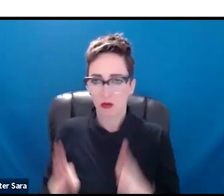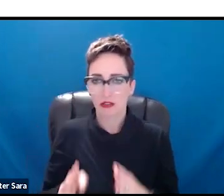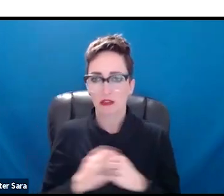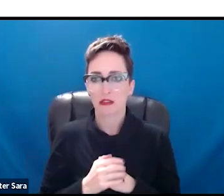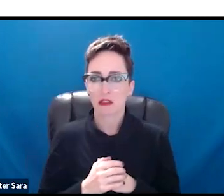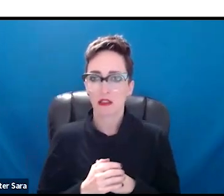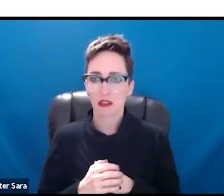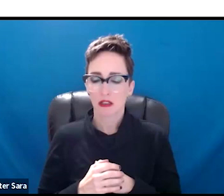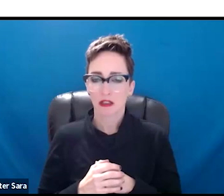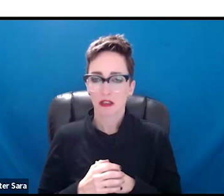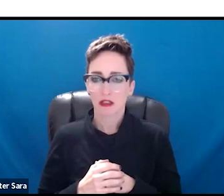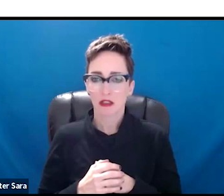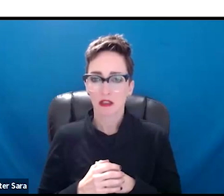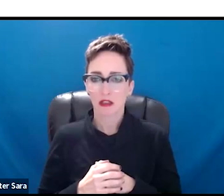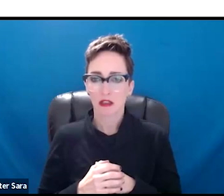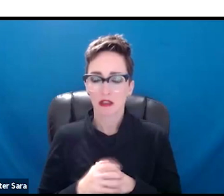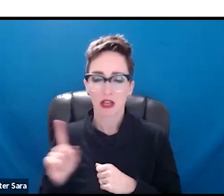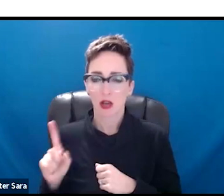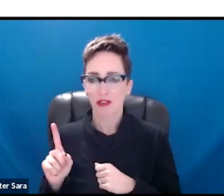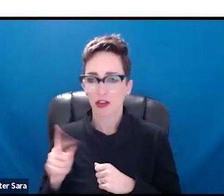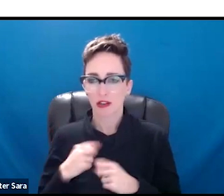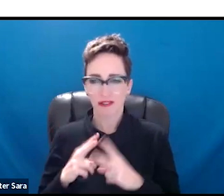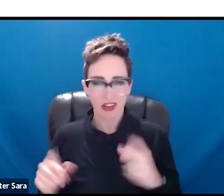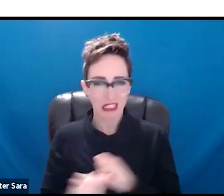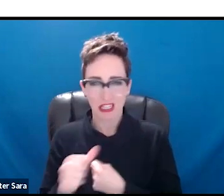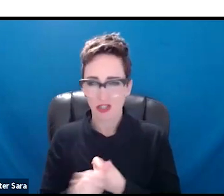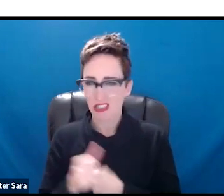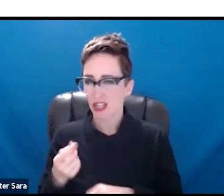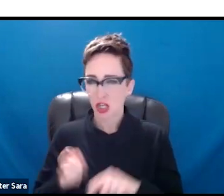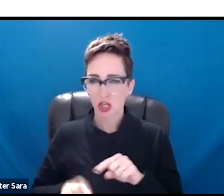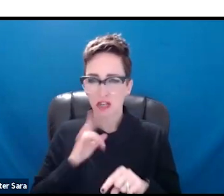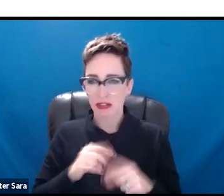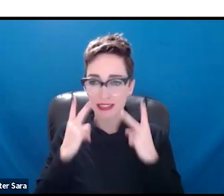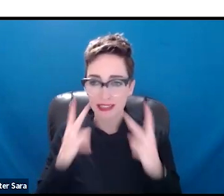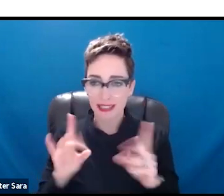barely able to see, without having put in my contacts,